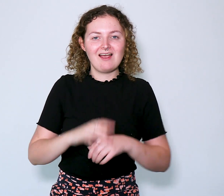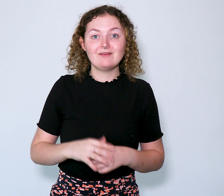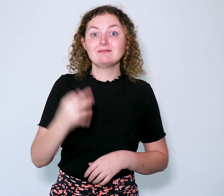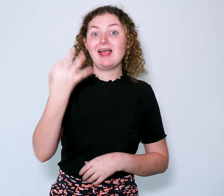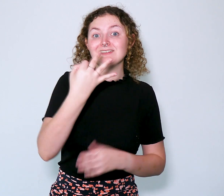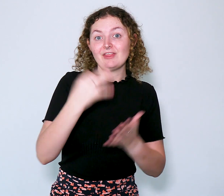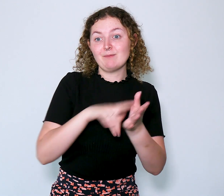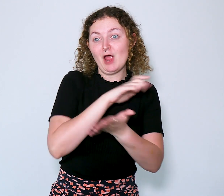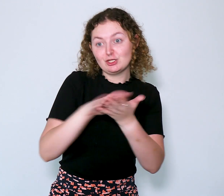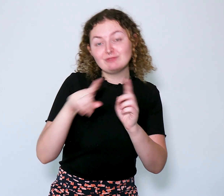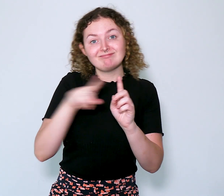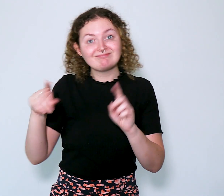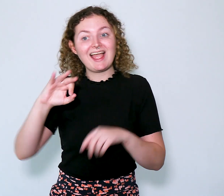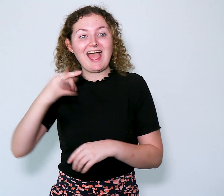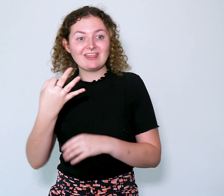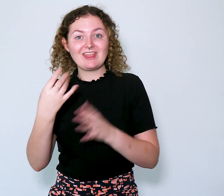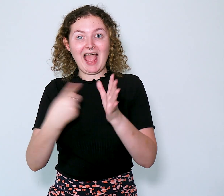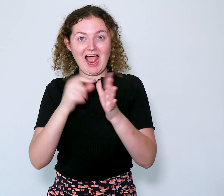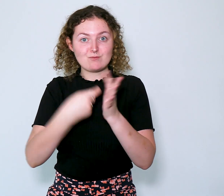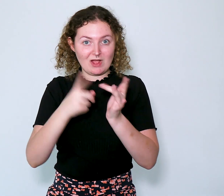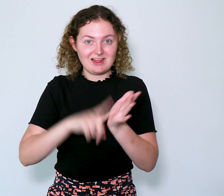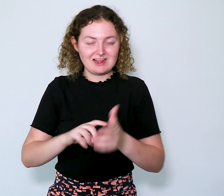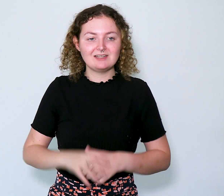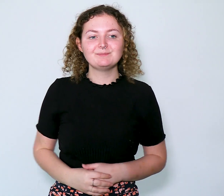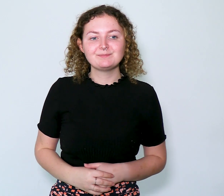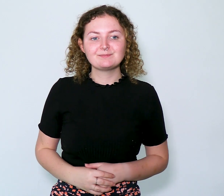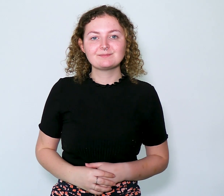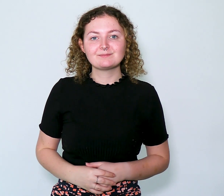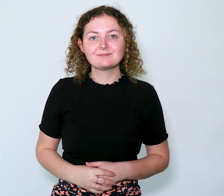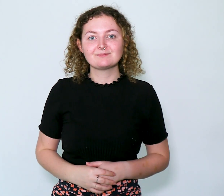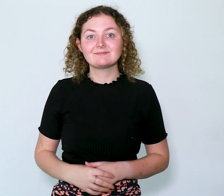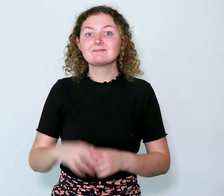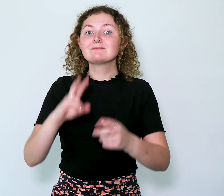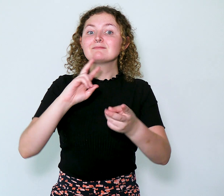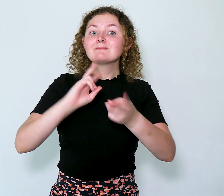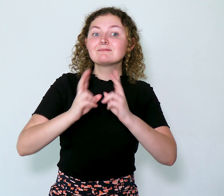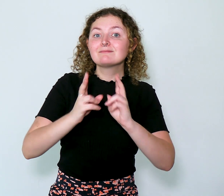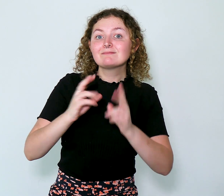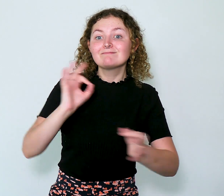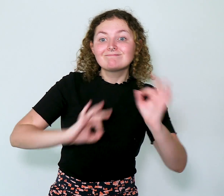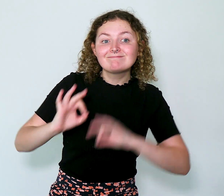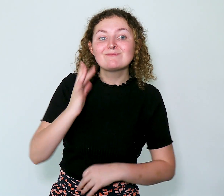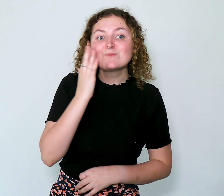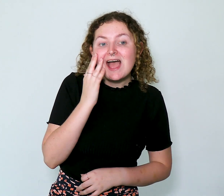from 18th March to 8th April. The British Sign Language interpreted performances are on